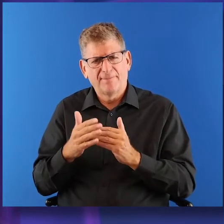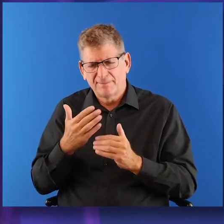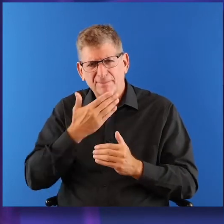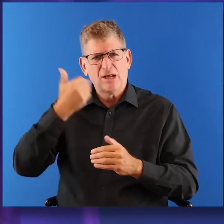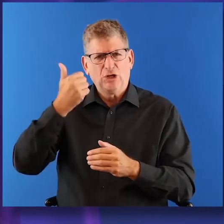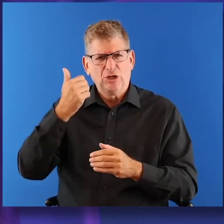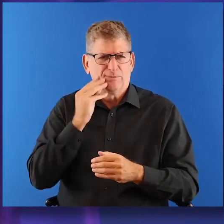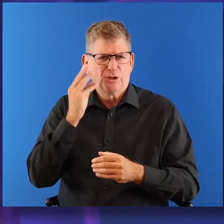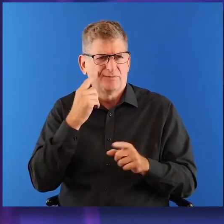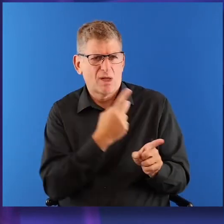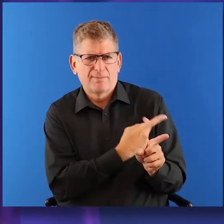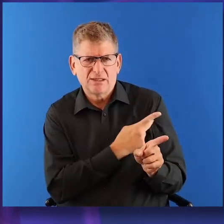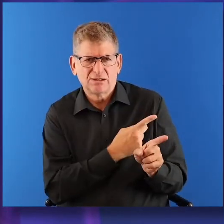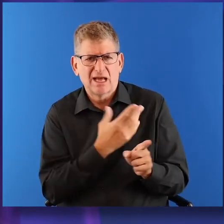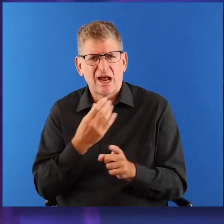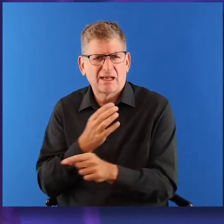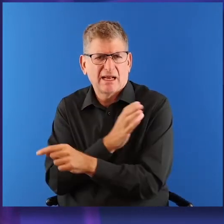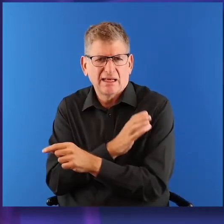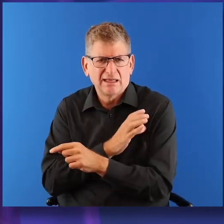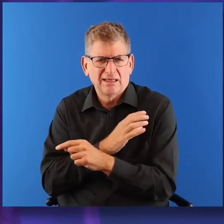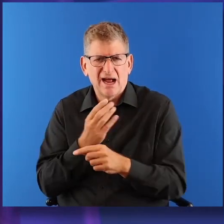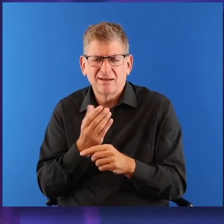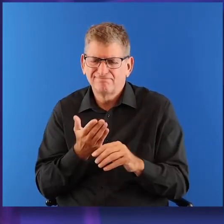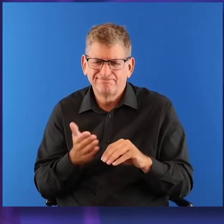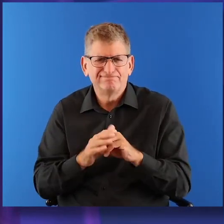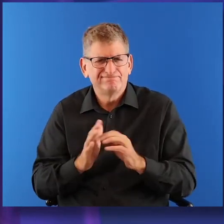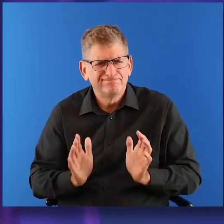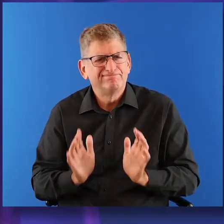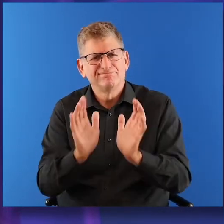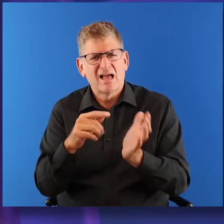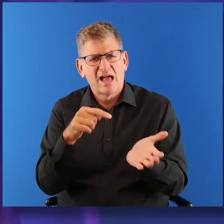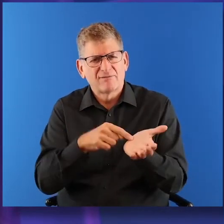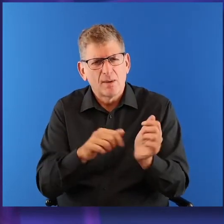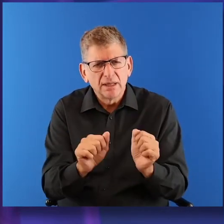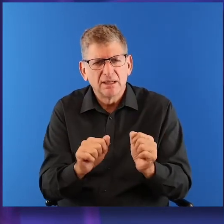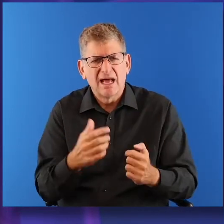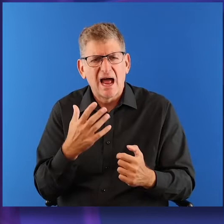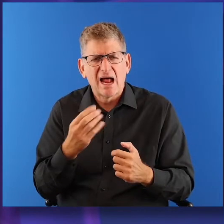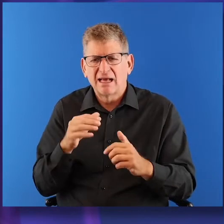and boost affordability and access beyond the pandemic.